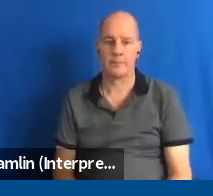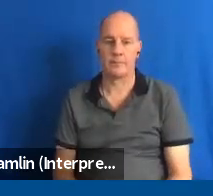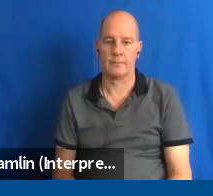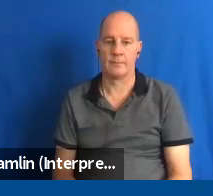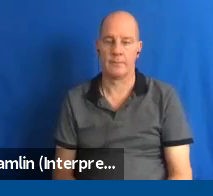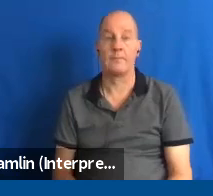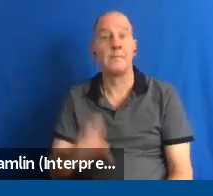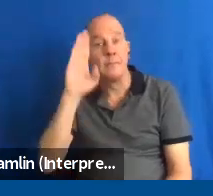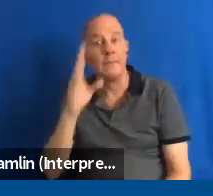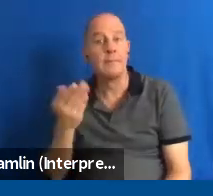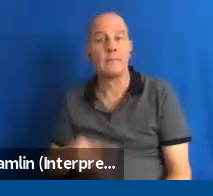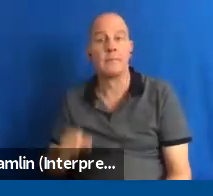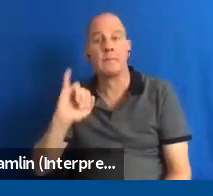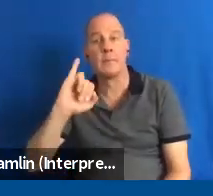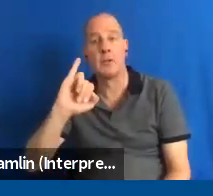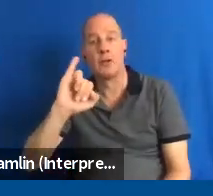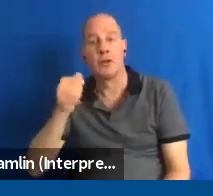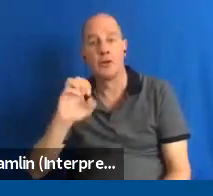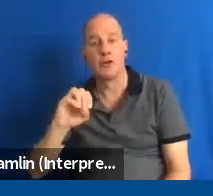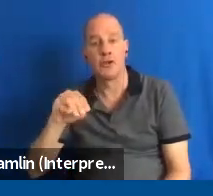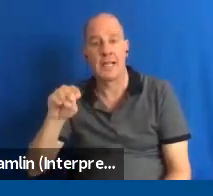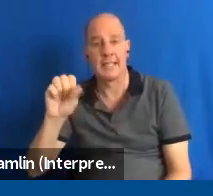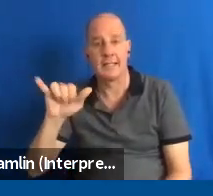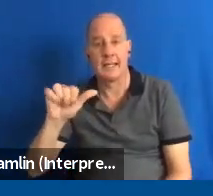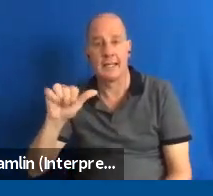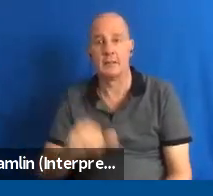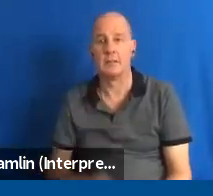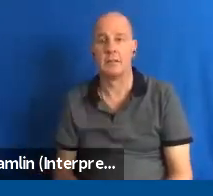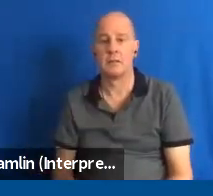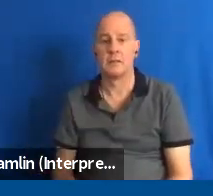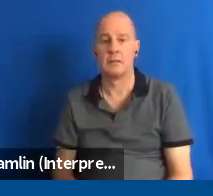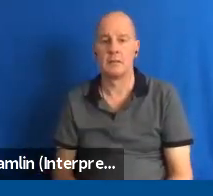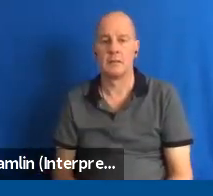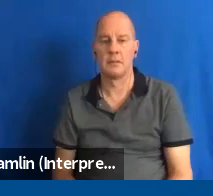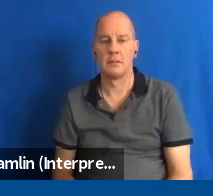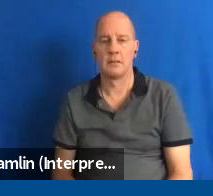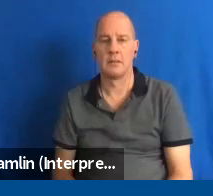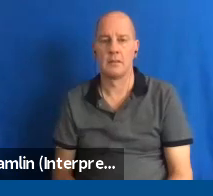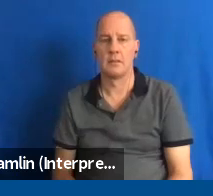Hi, everyone, this is Jessica. So Roxie, since this is in your